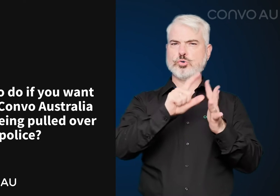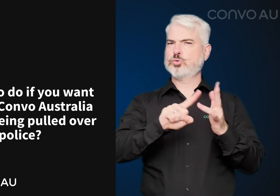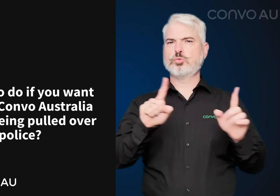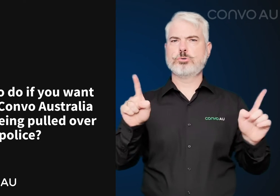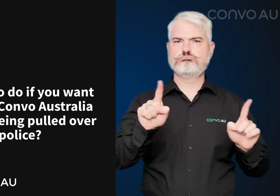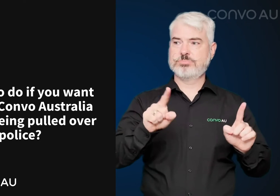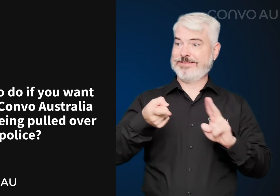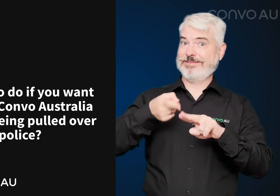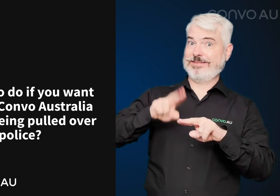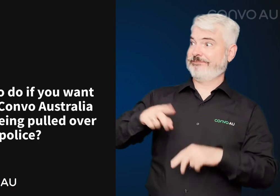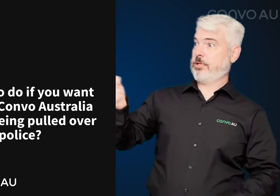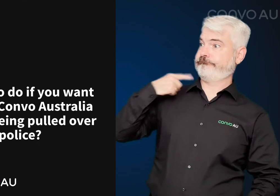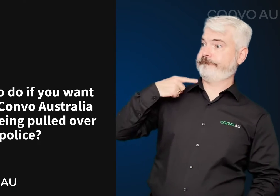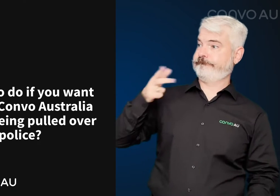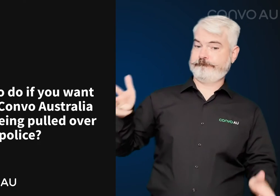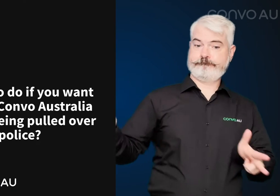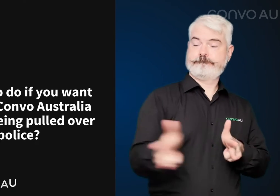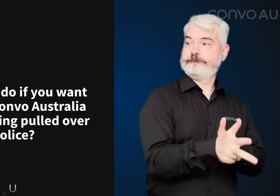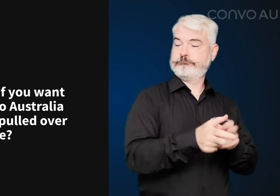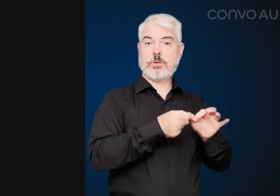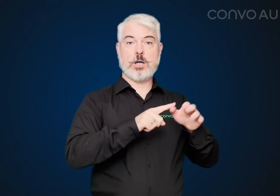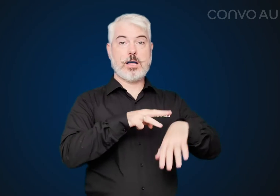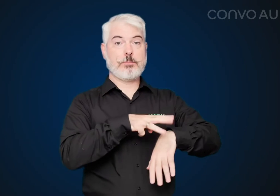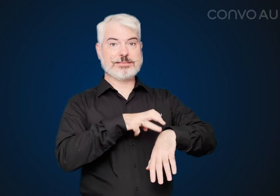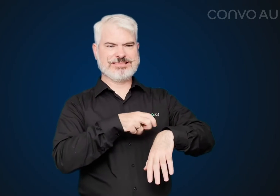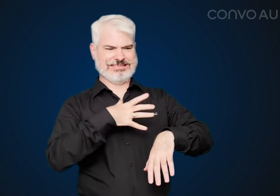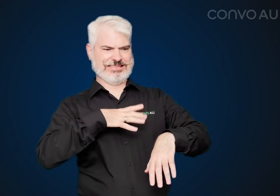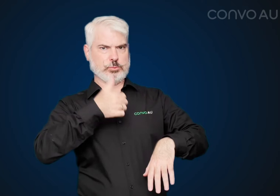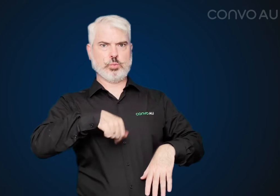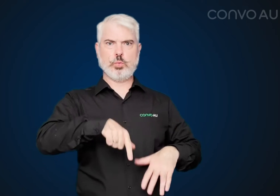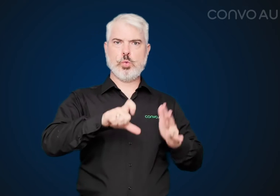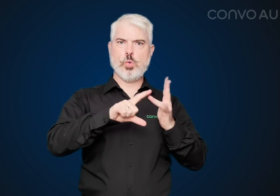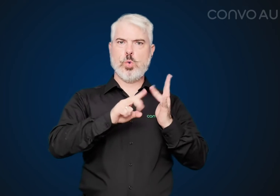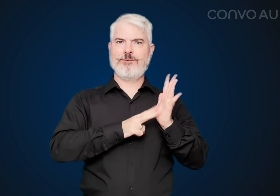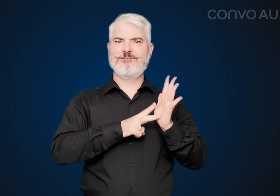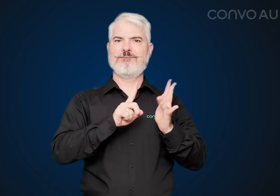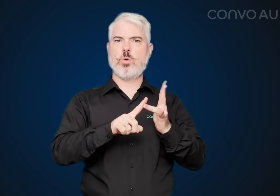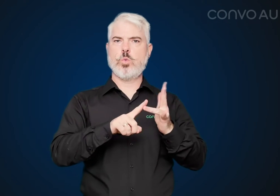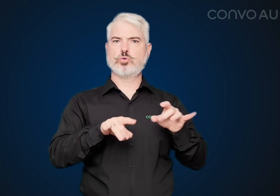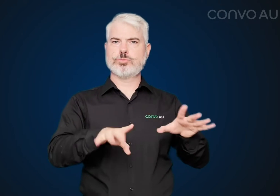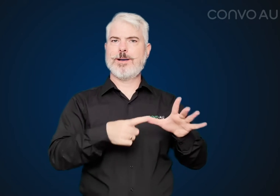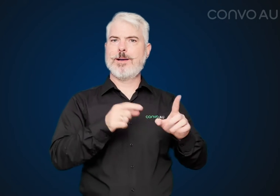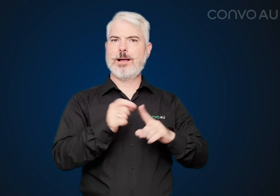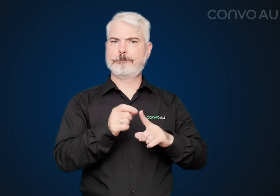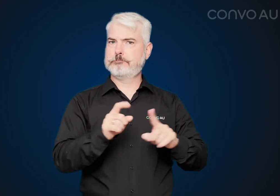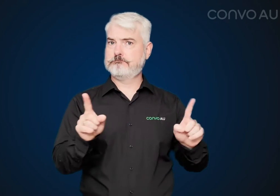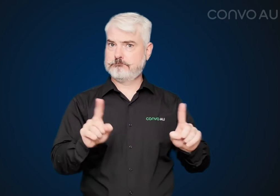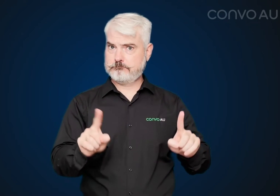What to do if you want to use Convo Australia after being pulled over by the police?